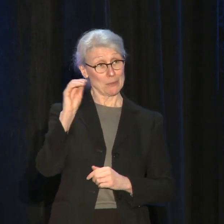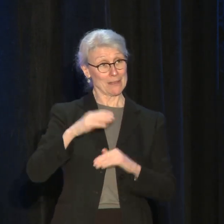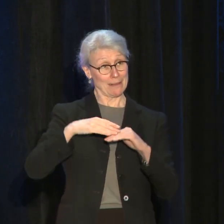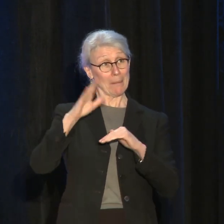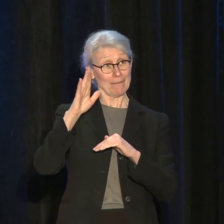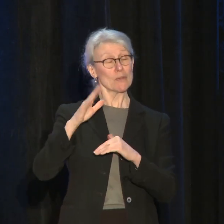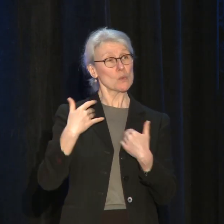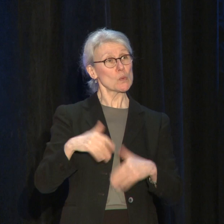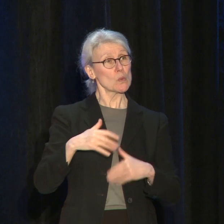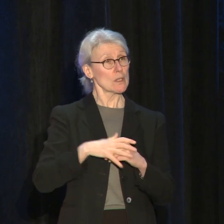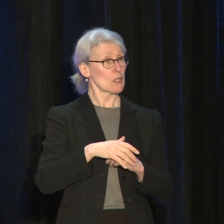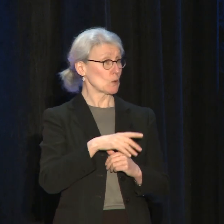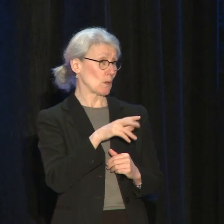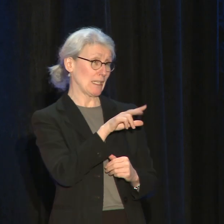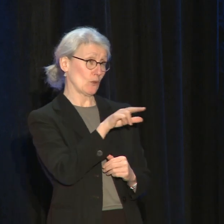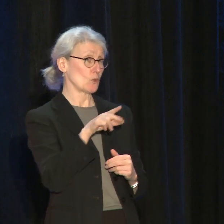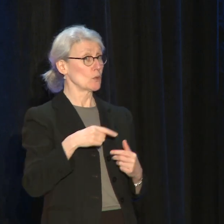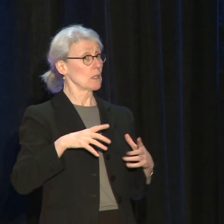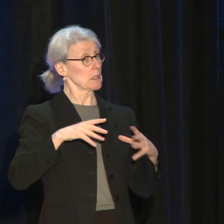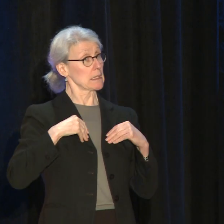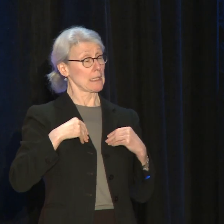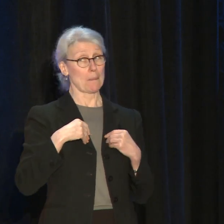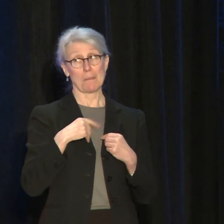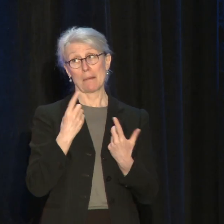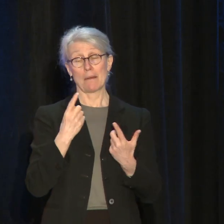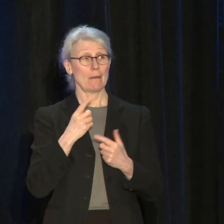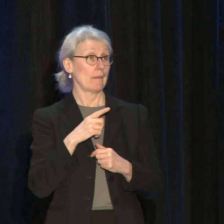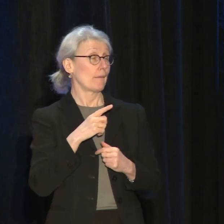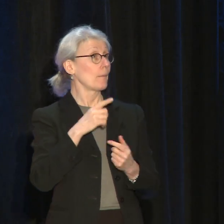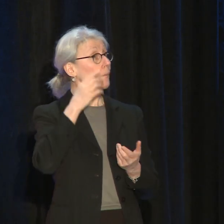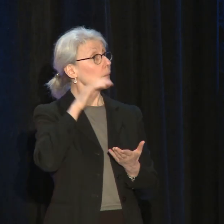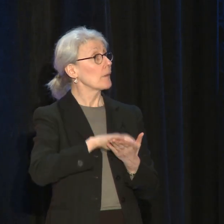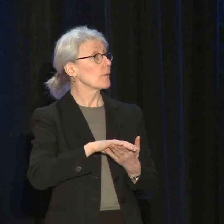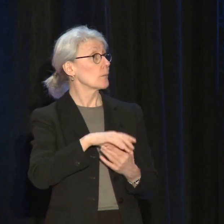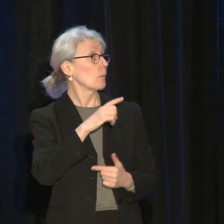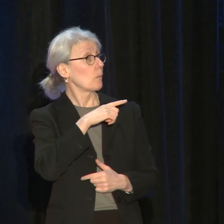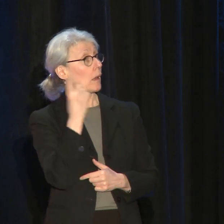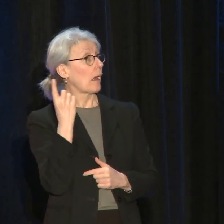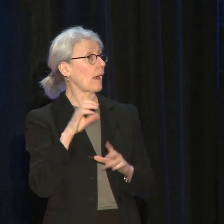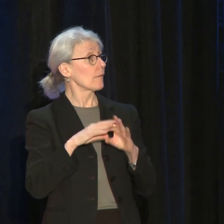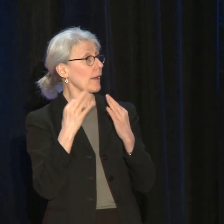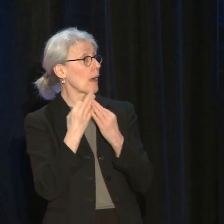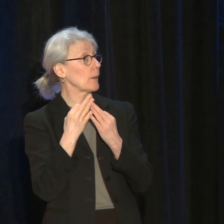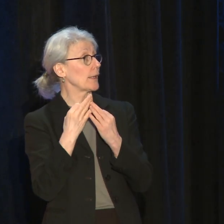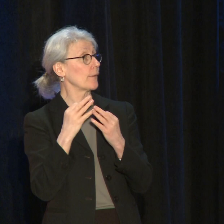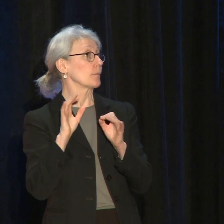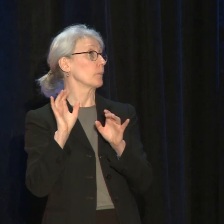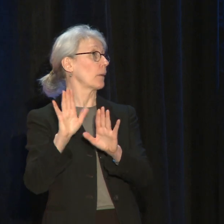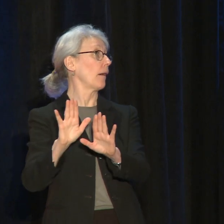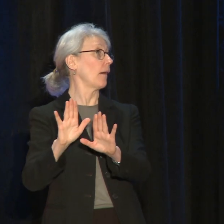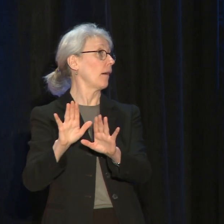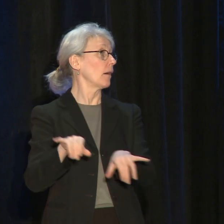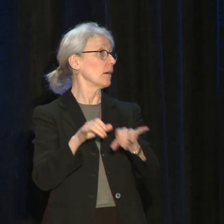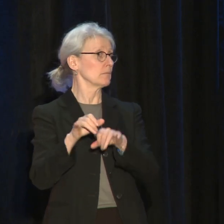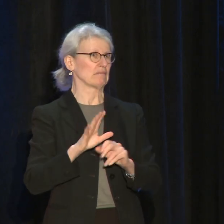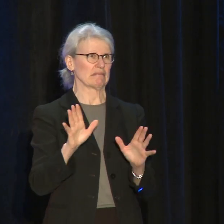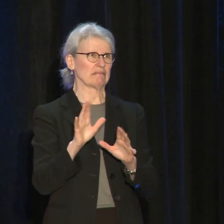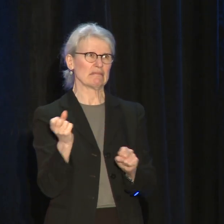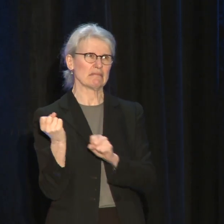about Black families, which I hope you don't because they're vicious and false, or you think